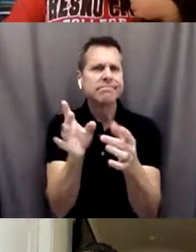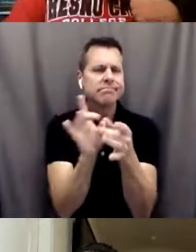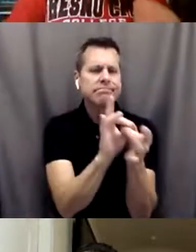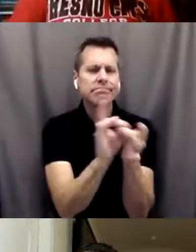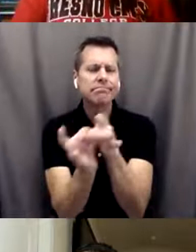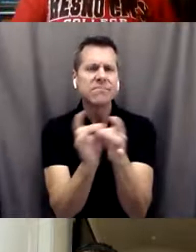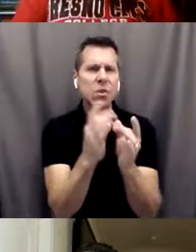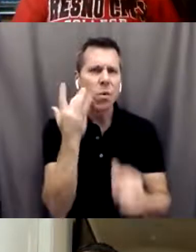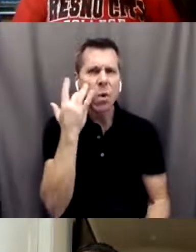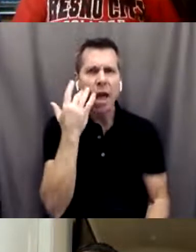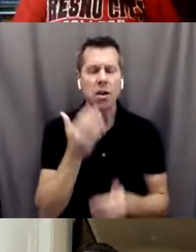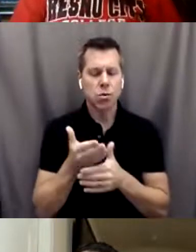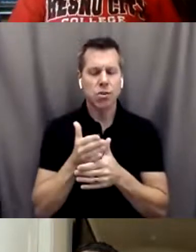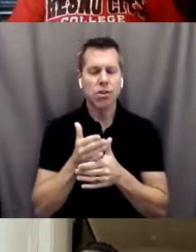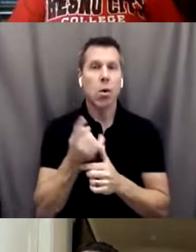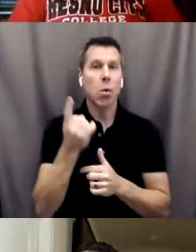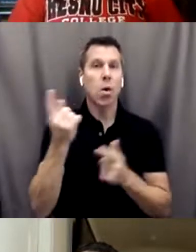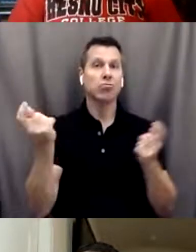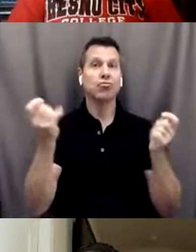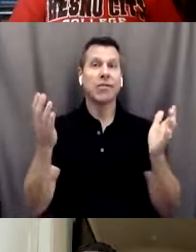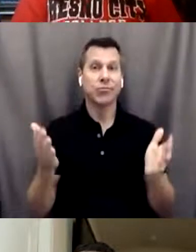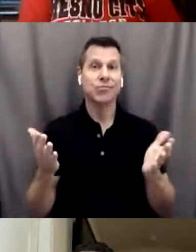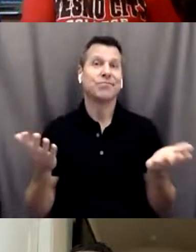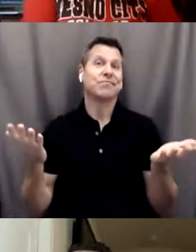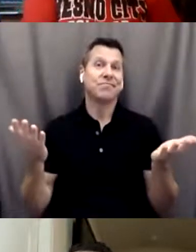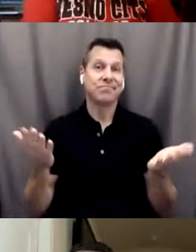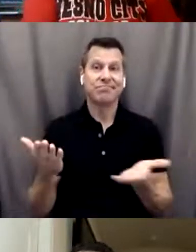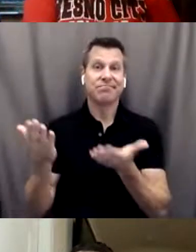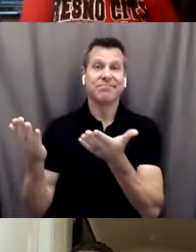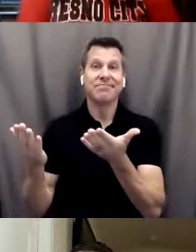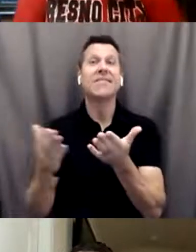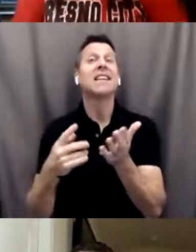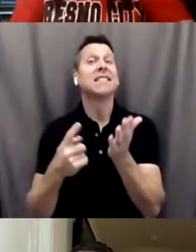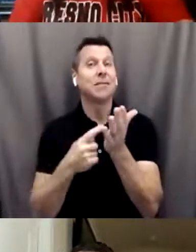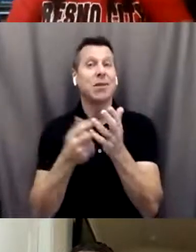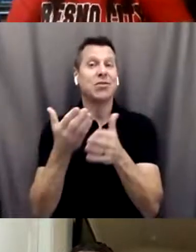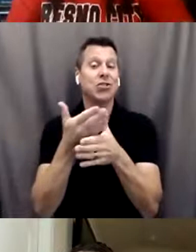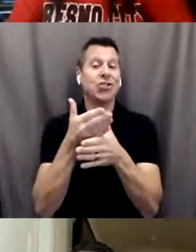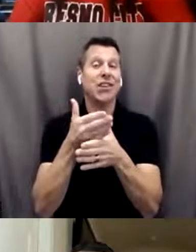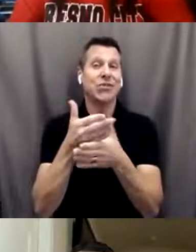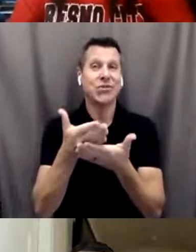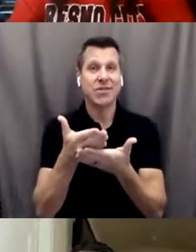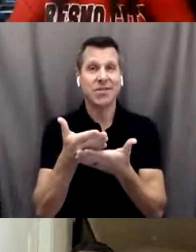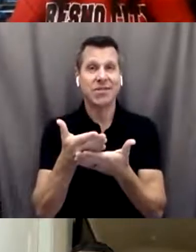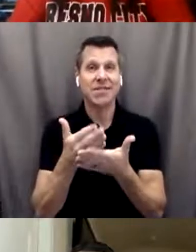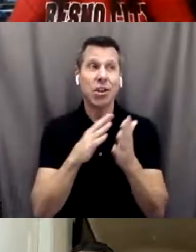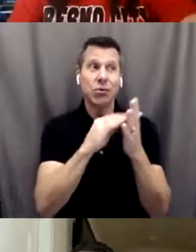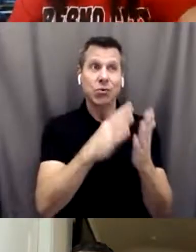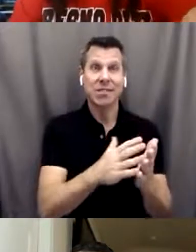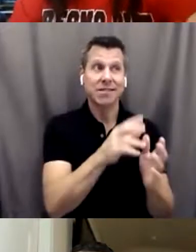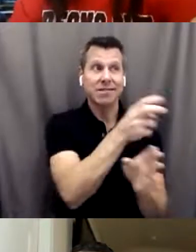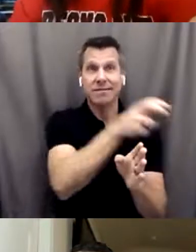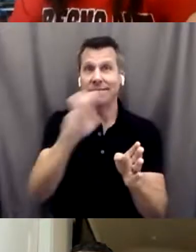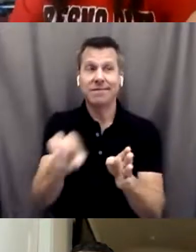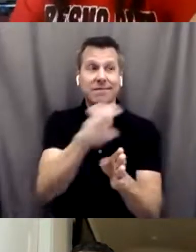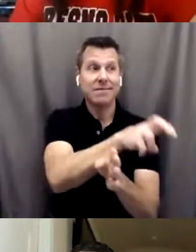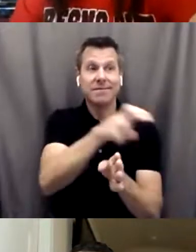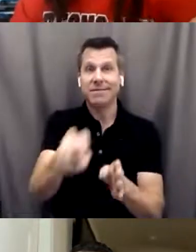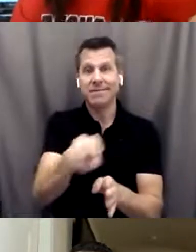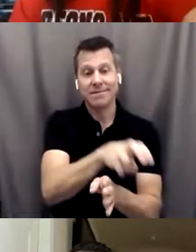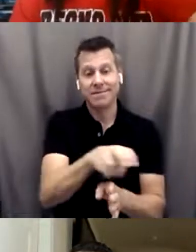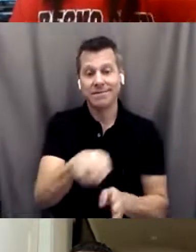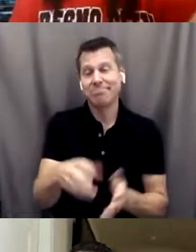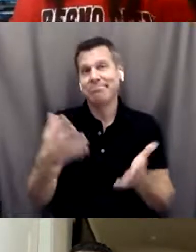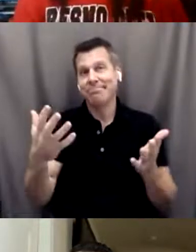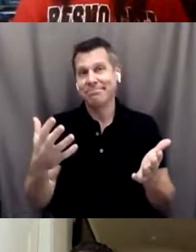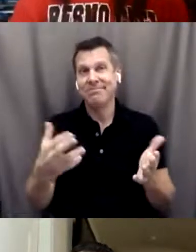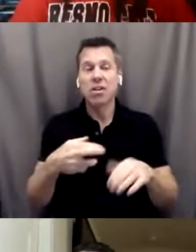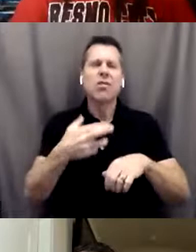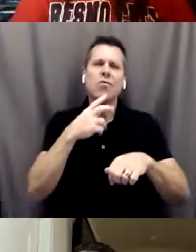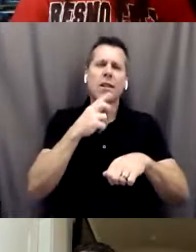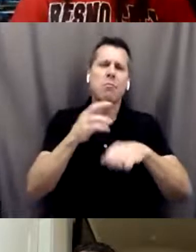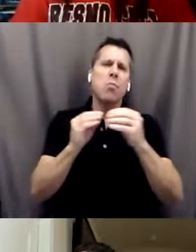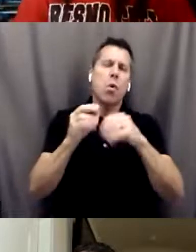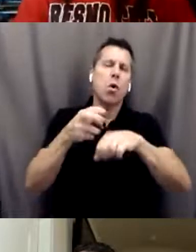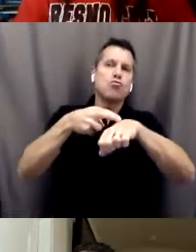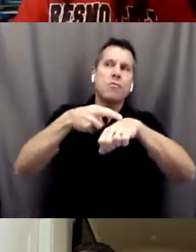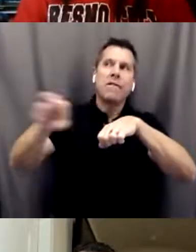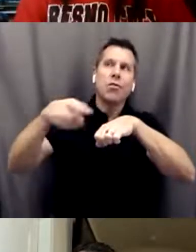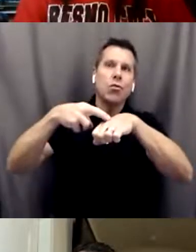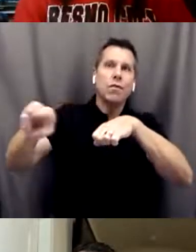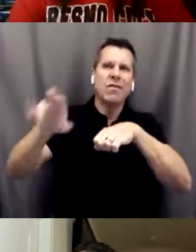do share one director, so and we do sometimes share our students as well. If more in the referral services than anything else. So as I